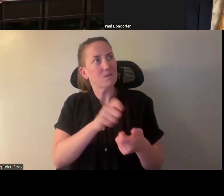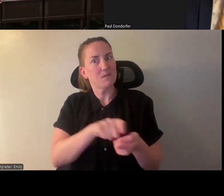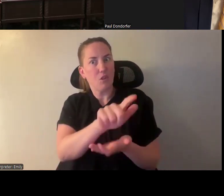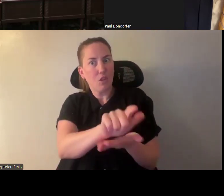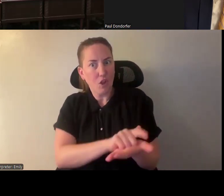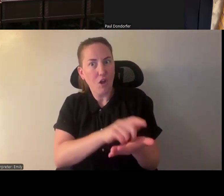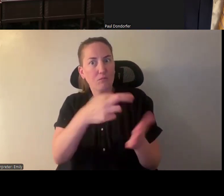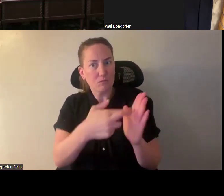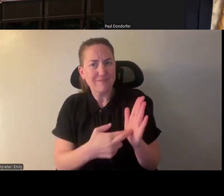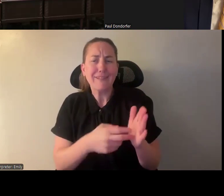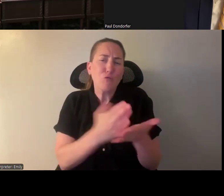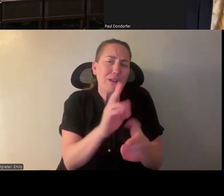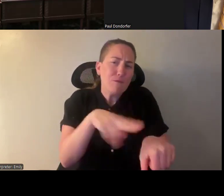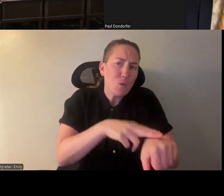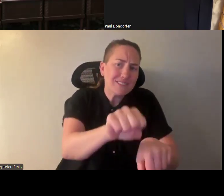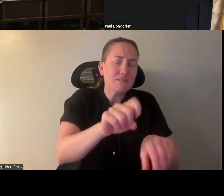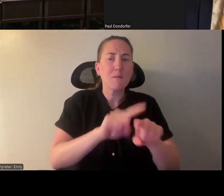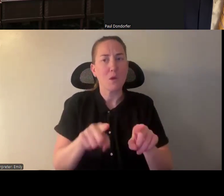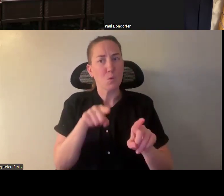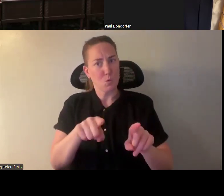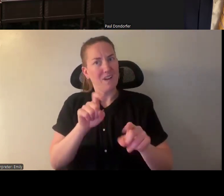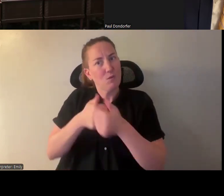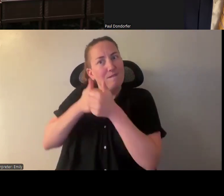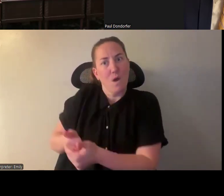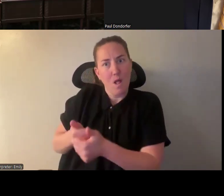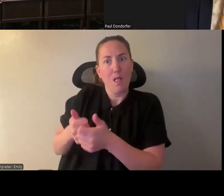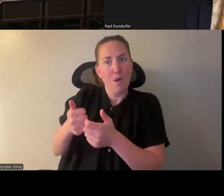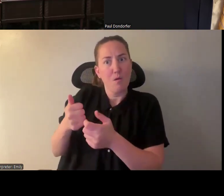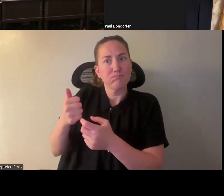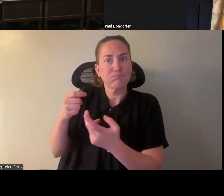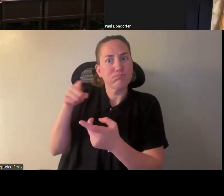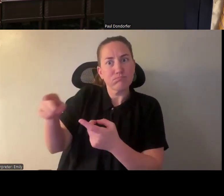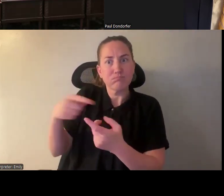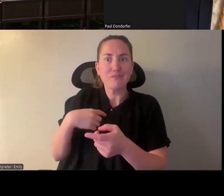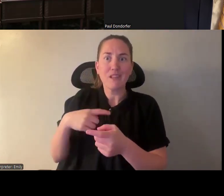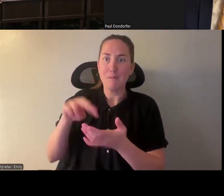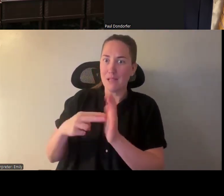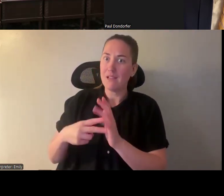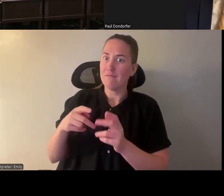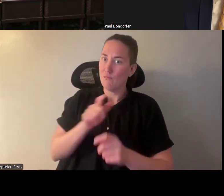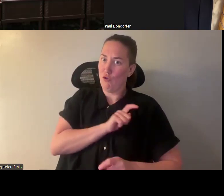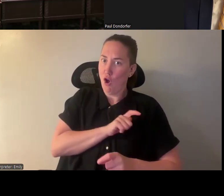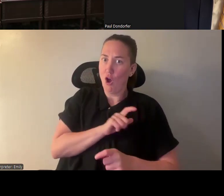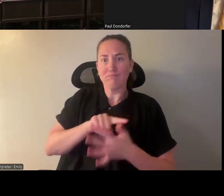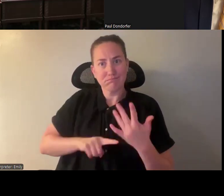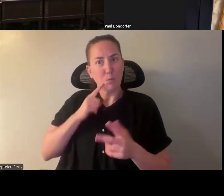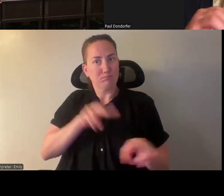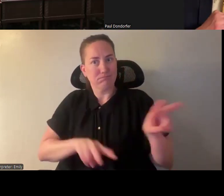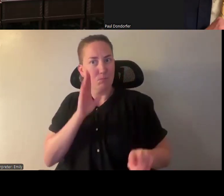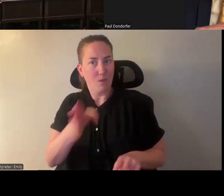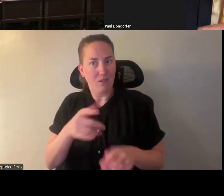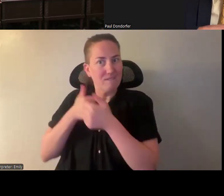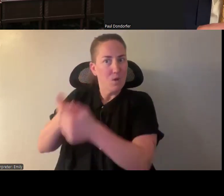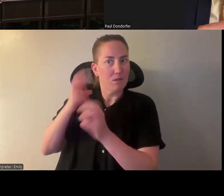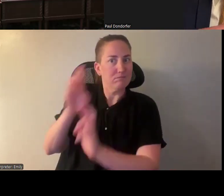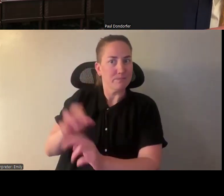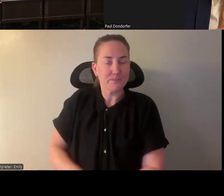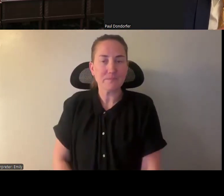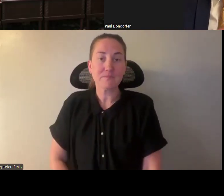rights but subject yourself to the observation of law enforcement etc So given the point made by the